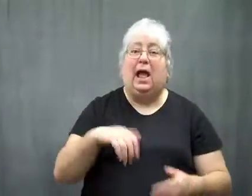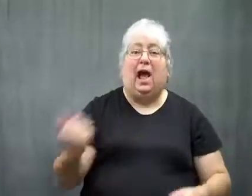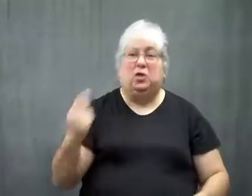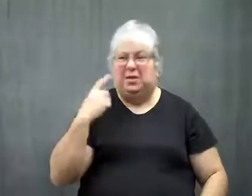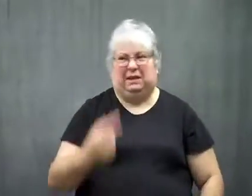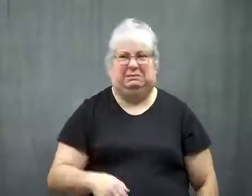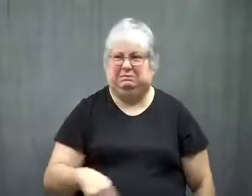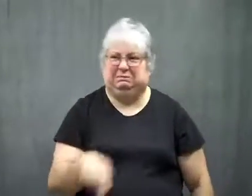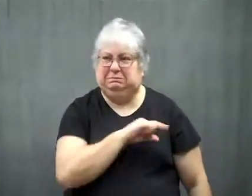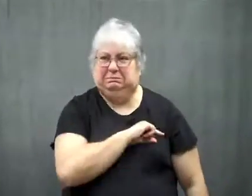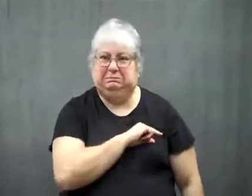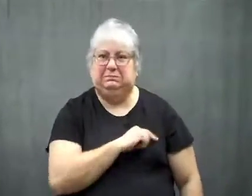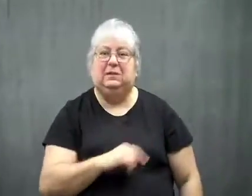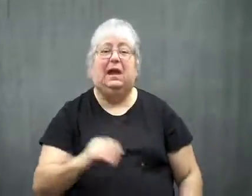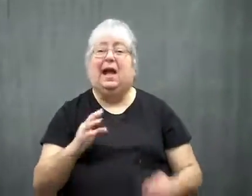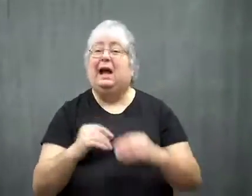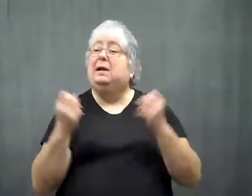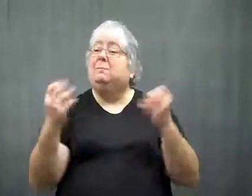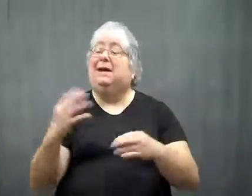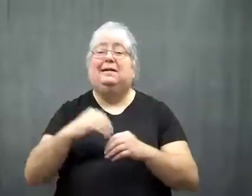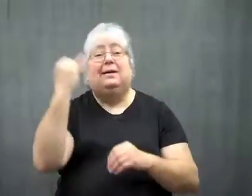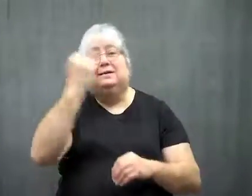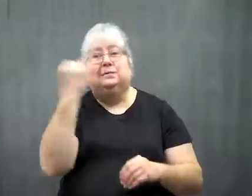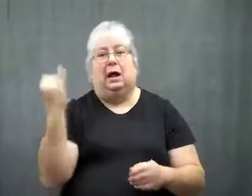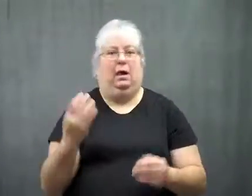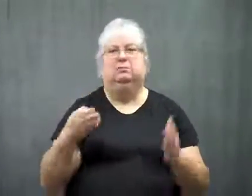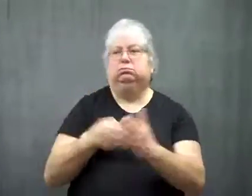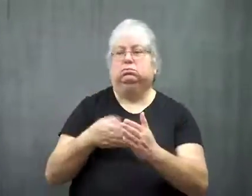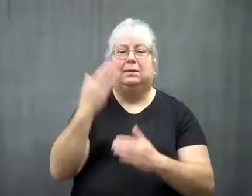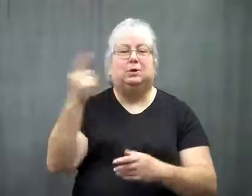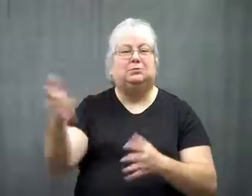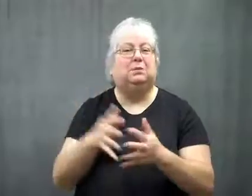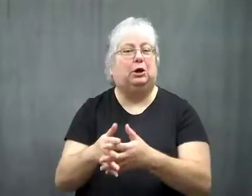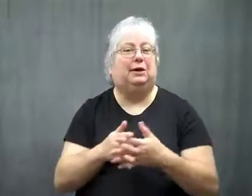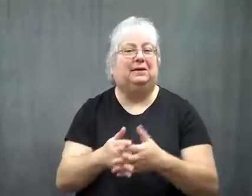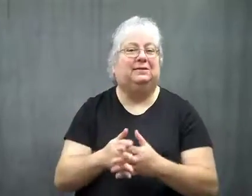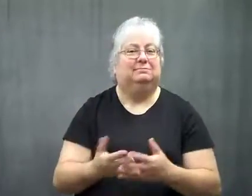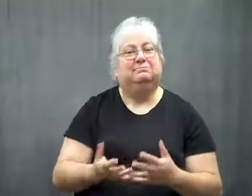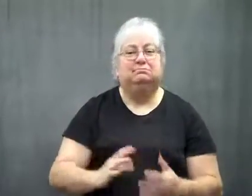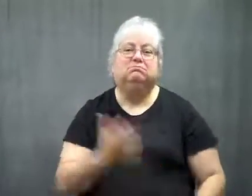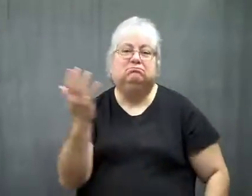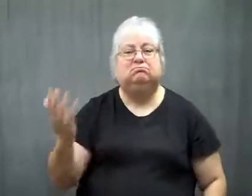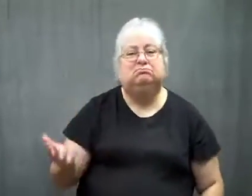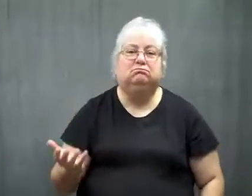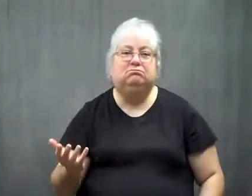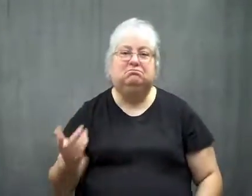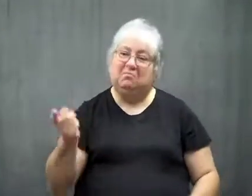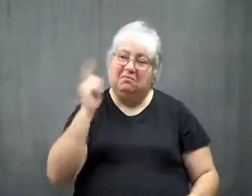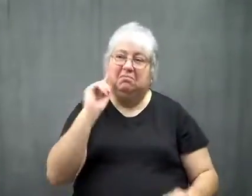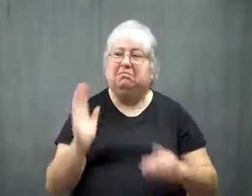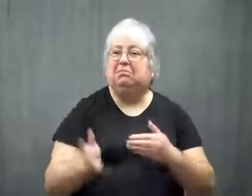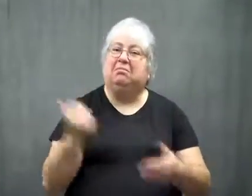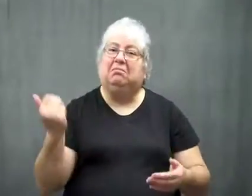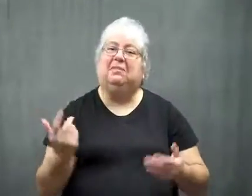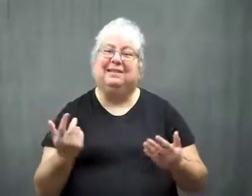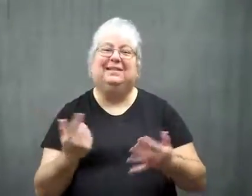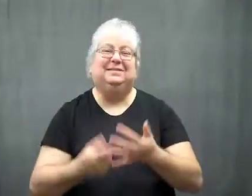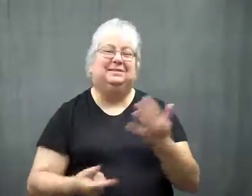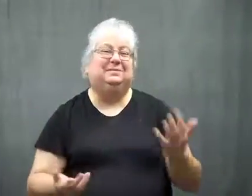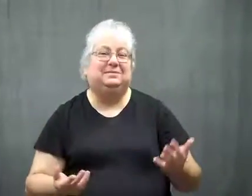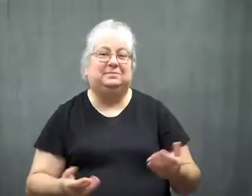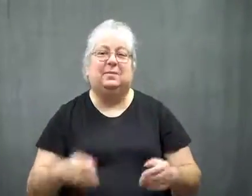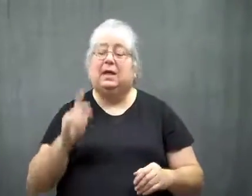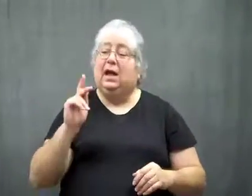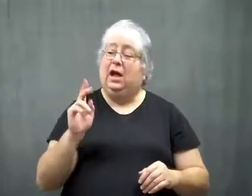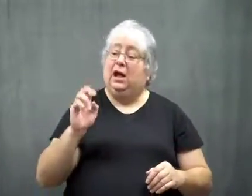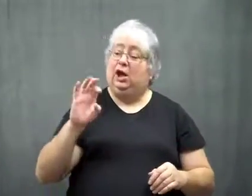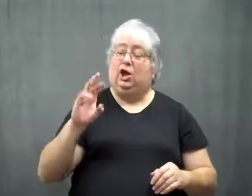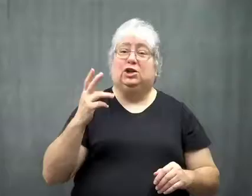Others are convinced she's guilty.